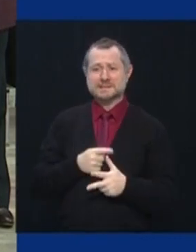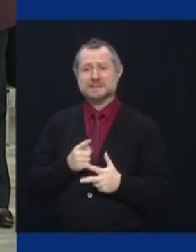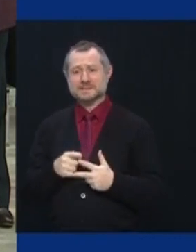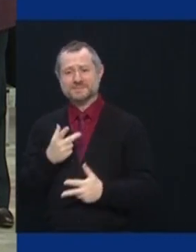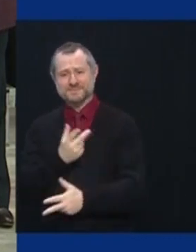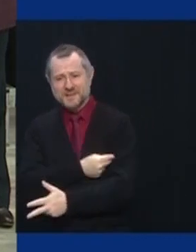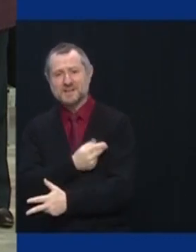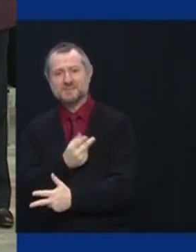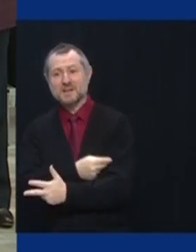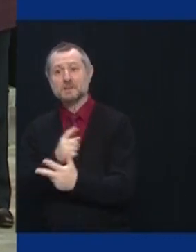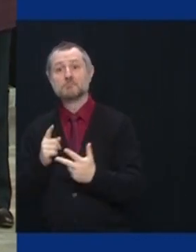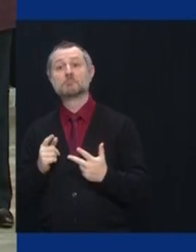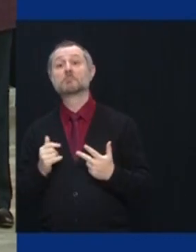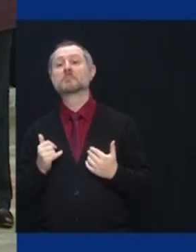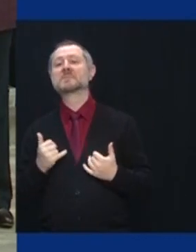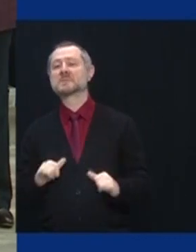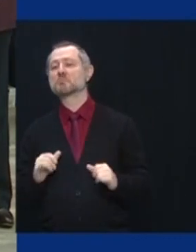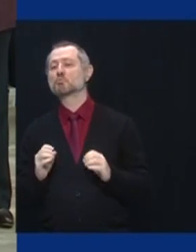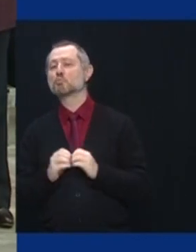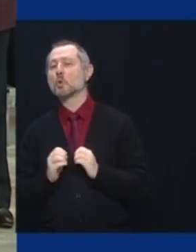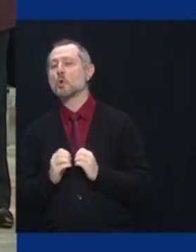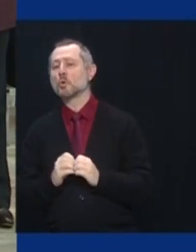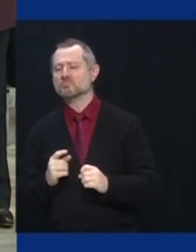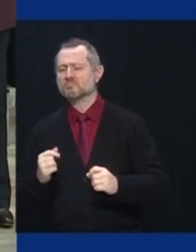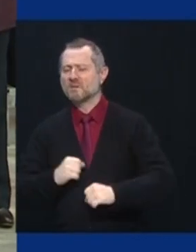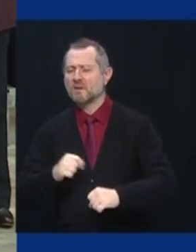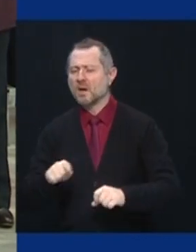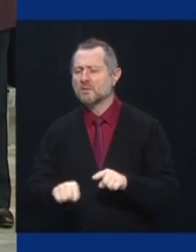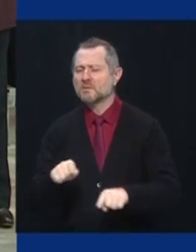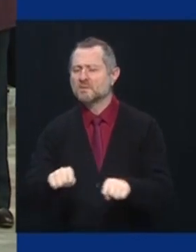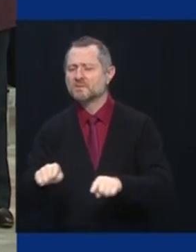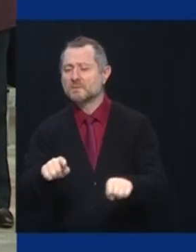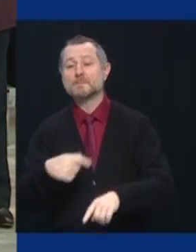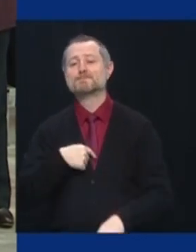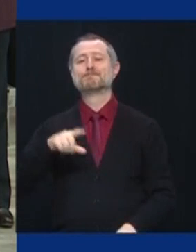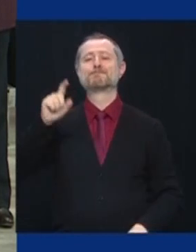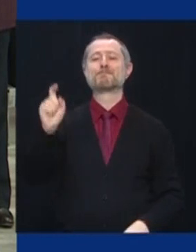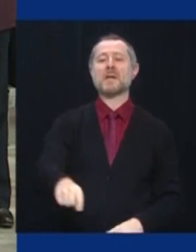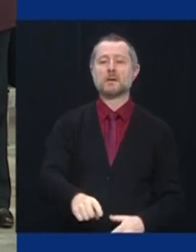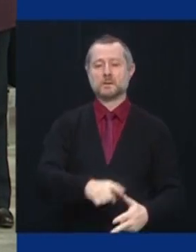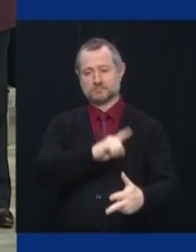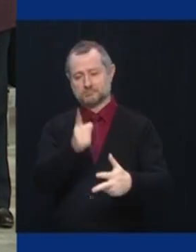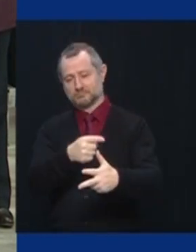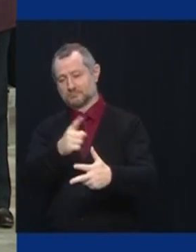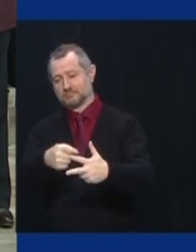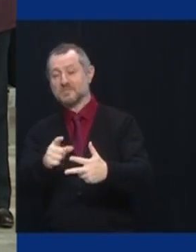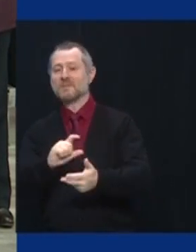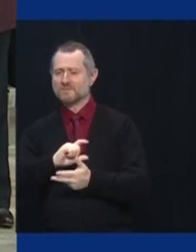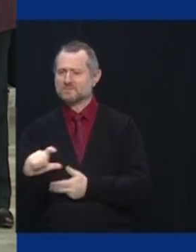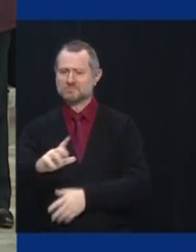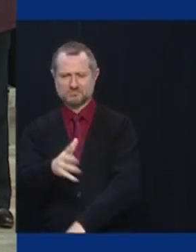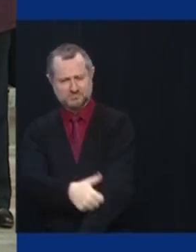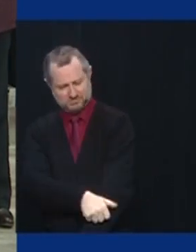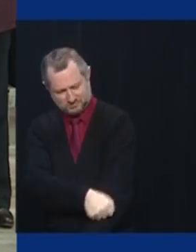RACE AND WE NOW HAVE THREE VACCINES. THERE'S STILL A LOT OF FIGHT AHEAD.